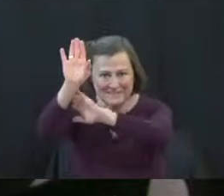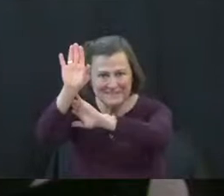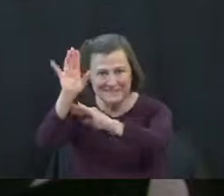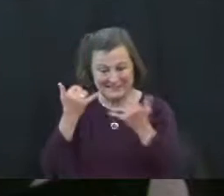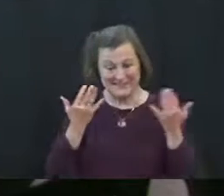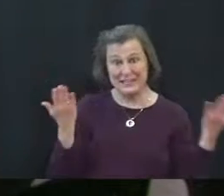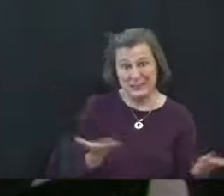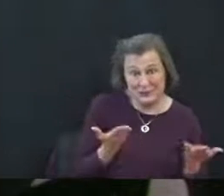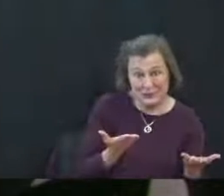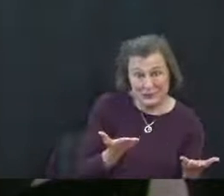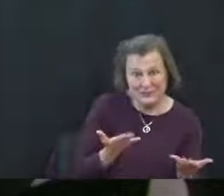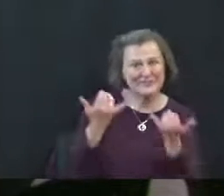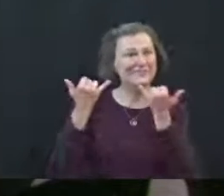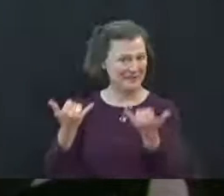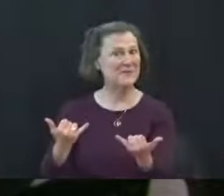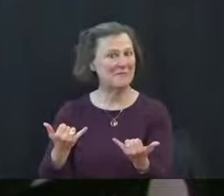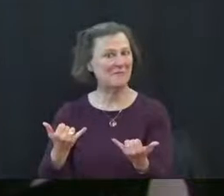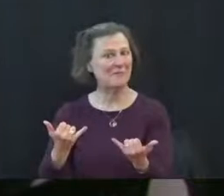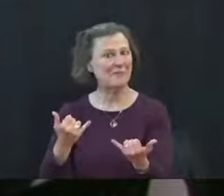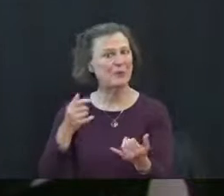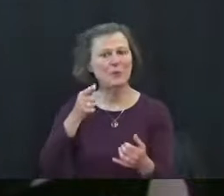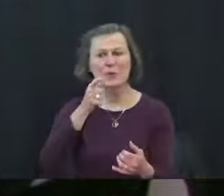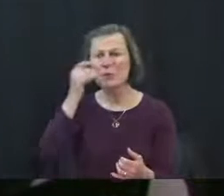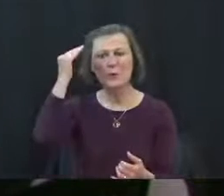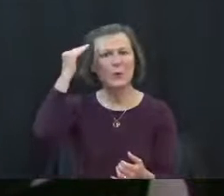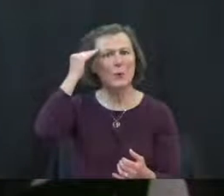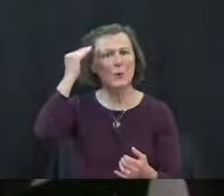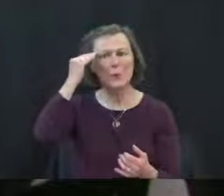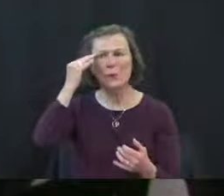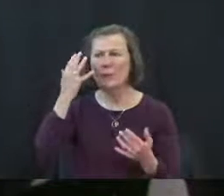Who knows what existence death brings.